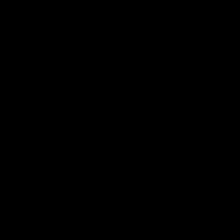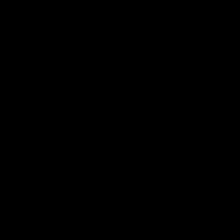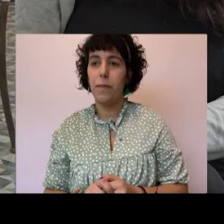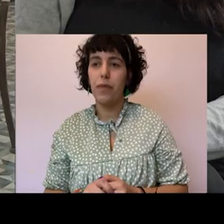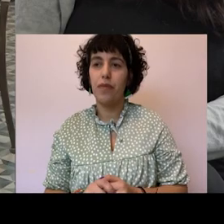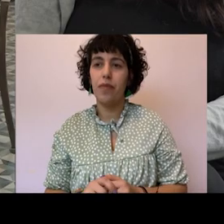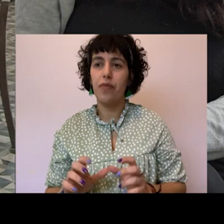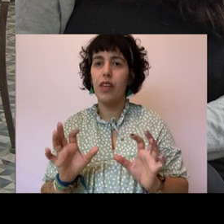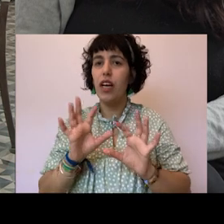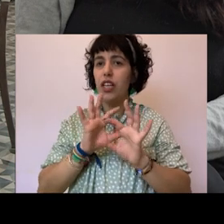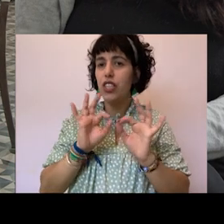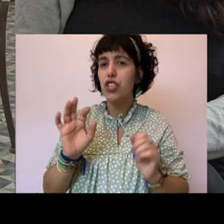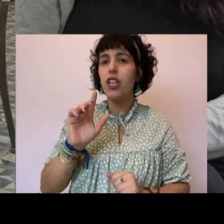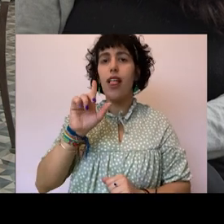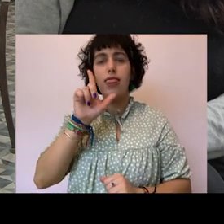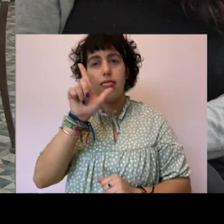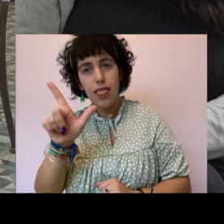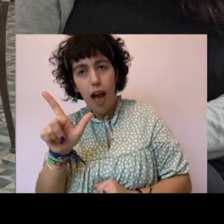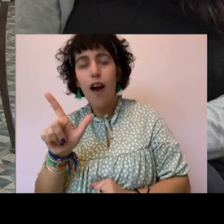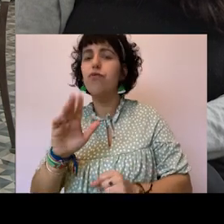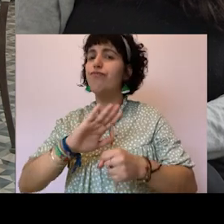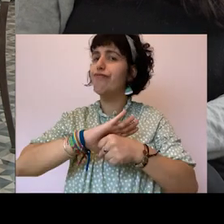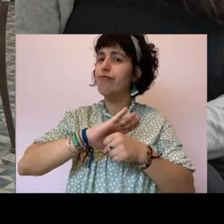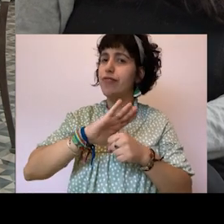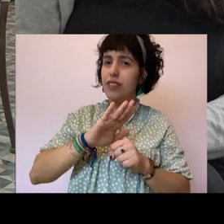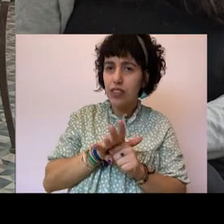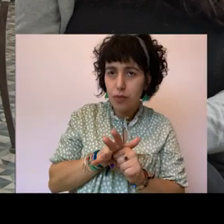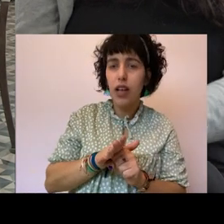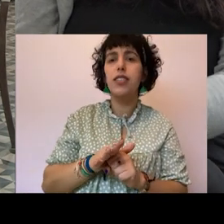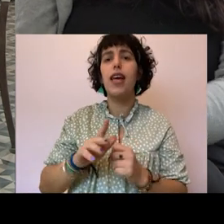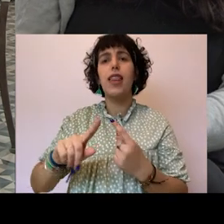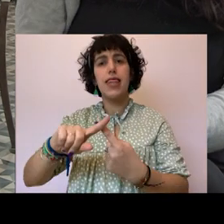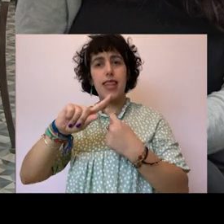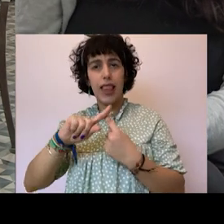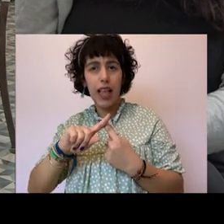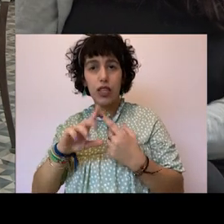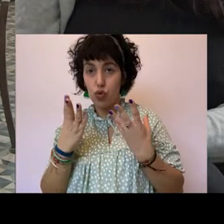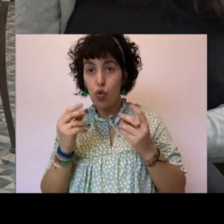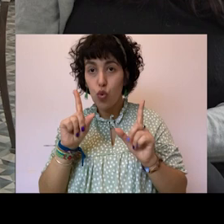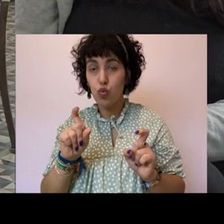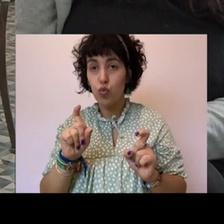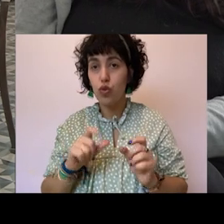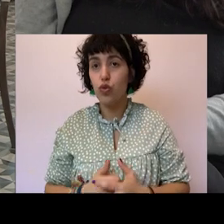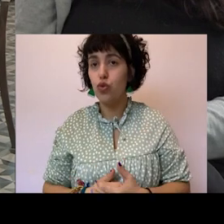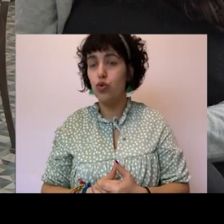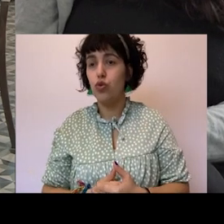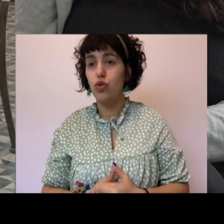Have you been exposed to violence? Or have you ever felt threatened, humiliated?